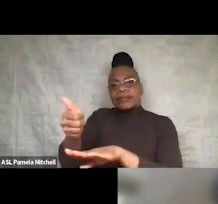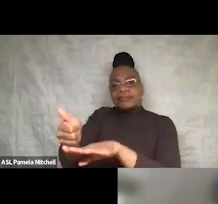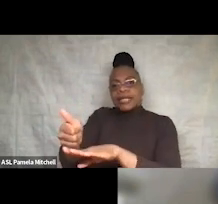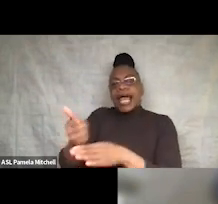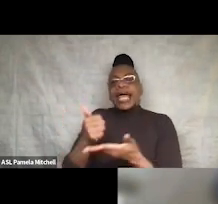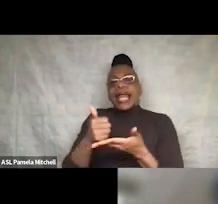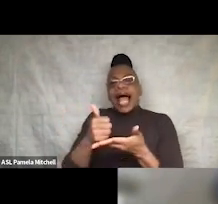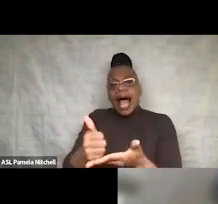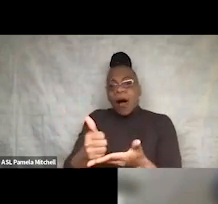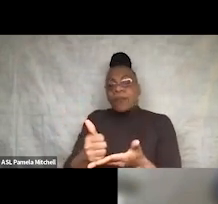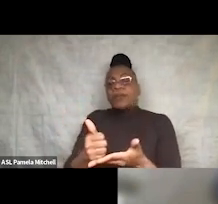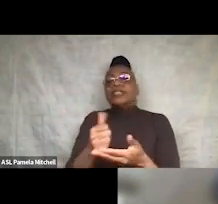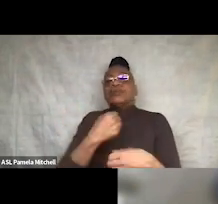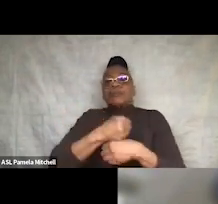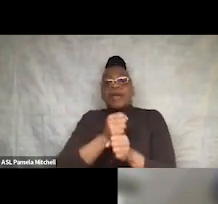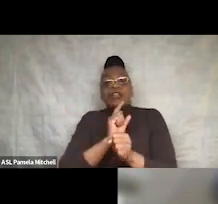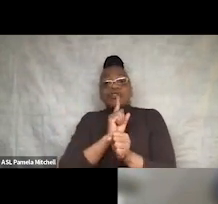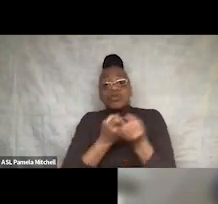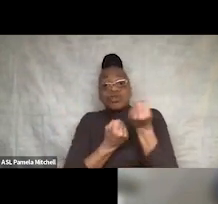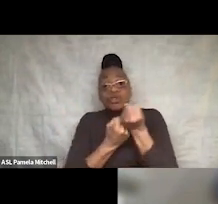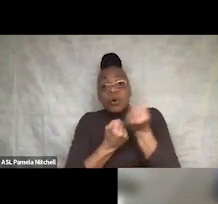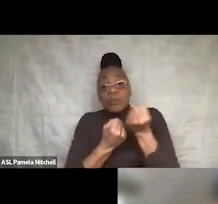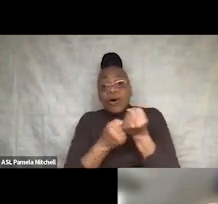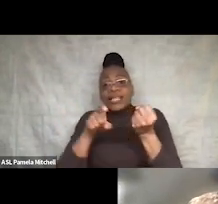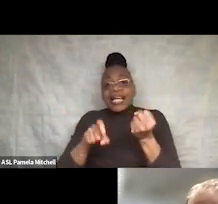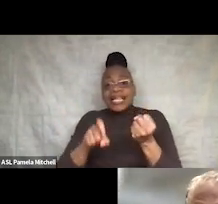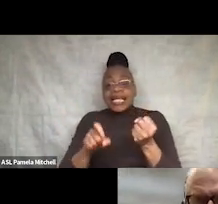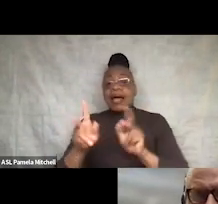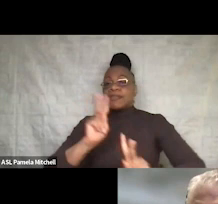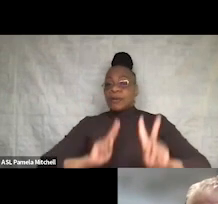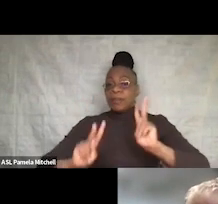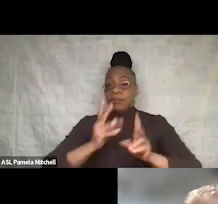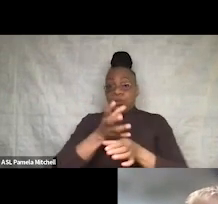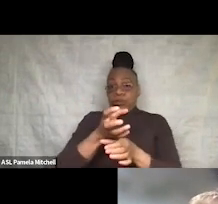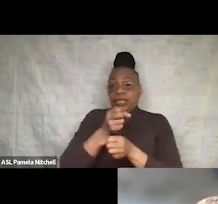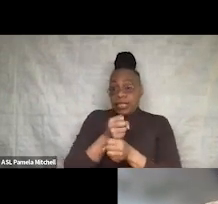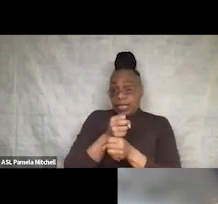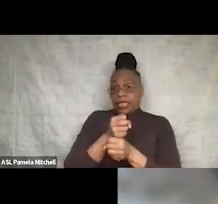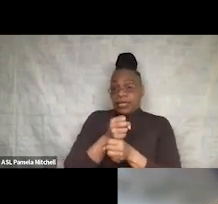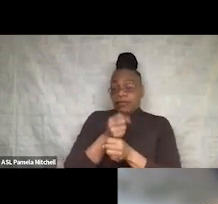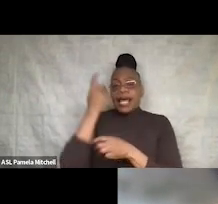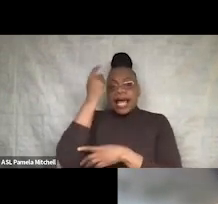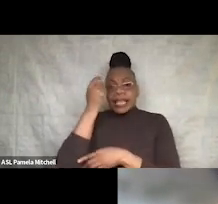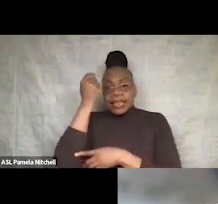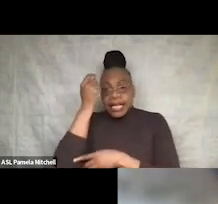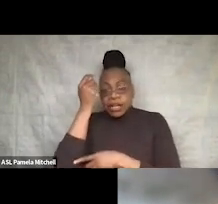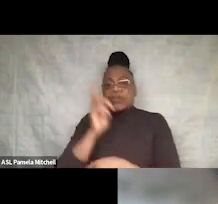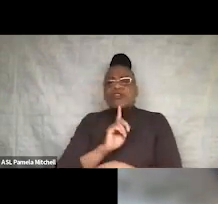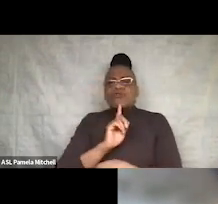to make sure the supports needed are there, you know, in very real and, again, customized ways